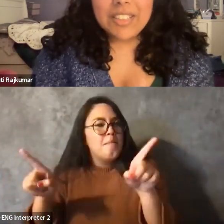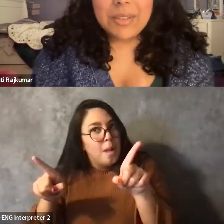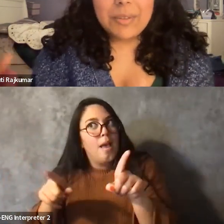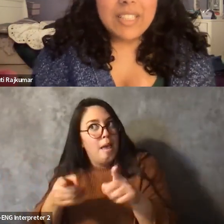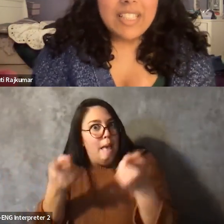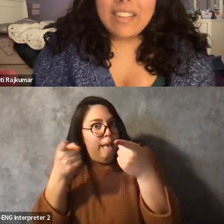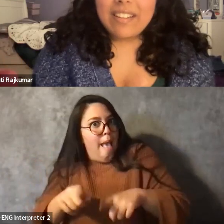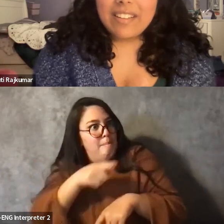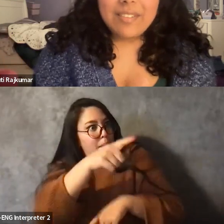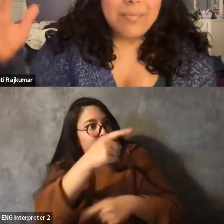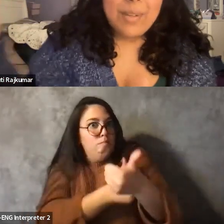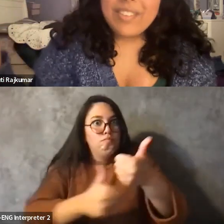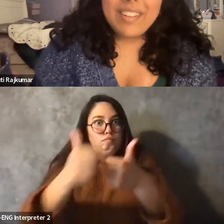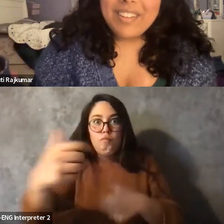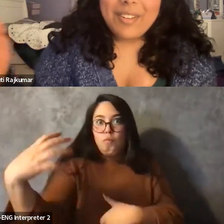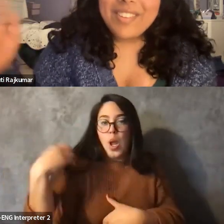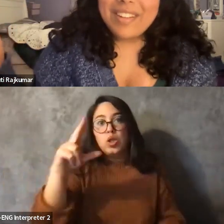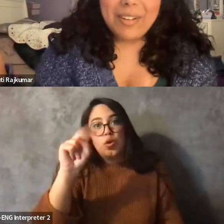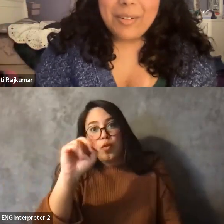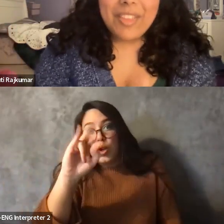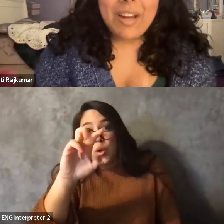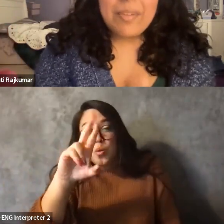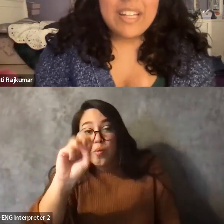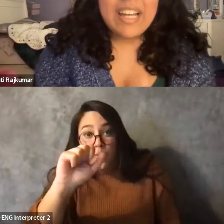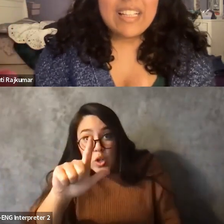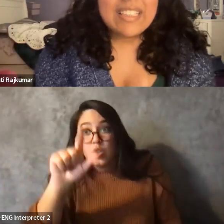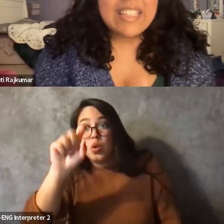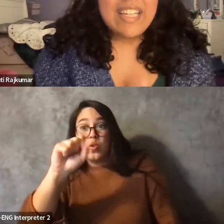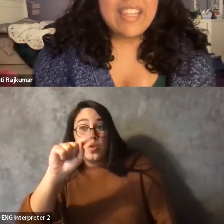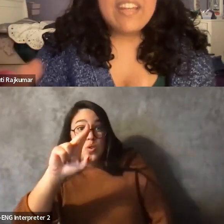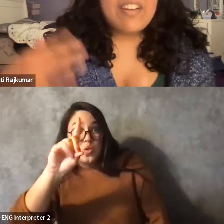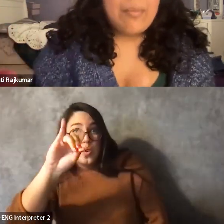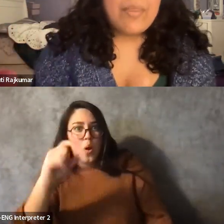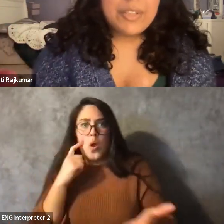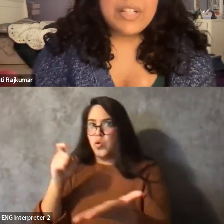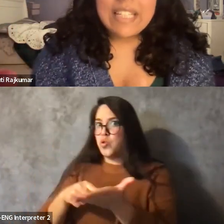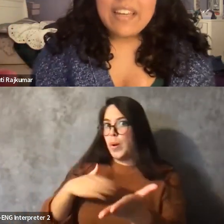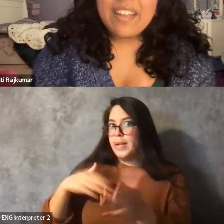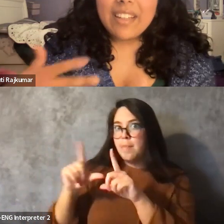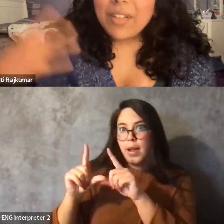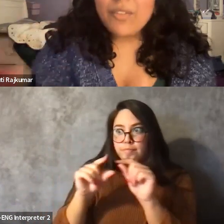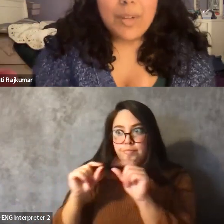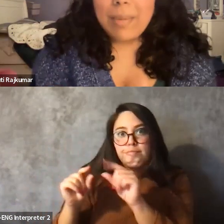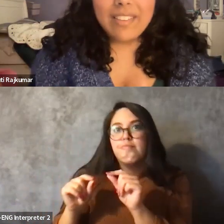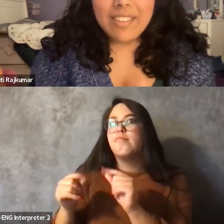to the President or CEO of the company, and they ended addressing it and giving us free passes